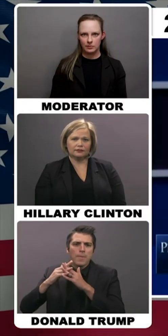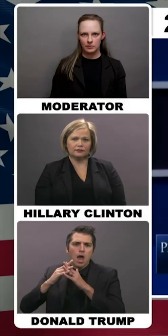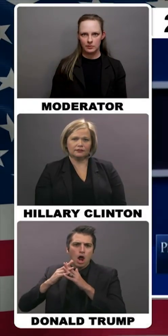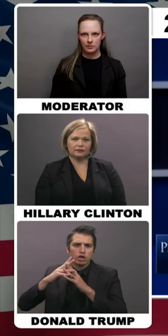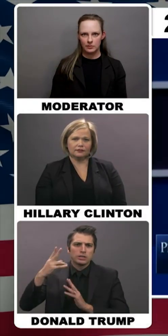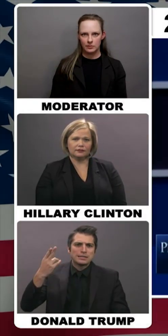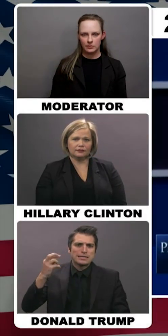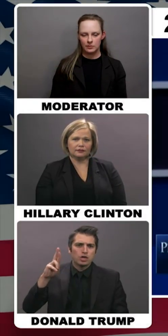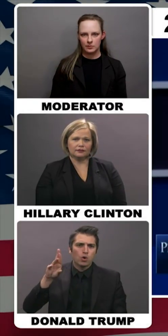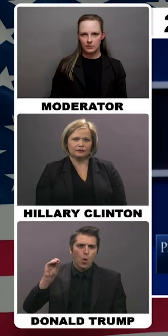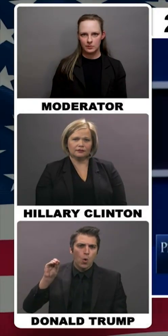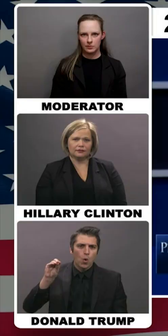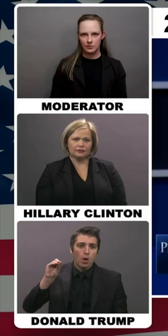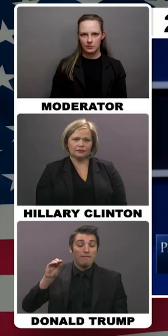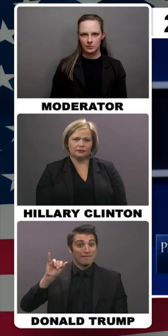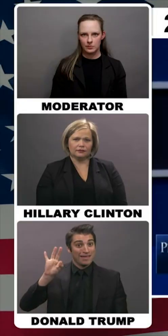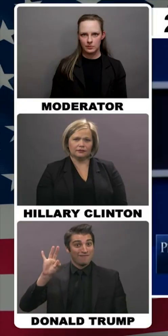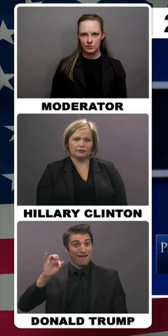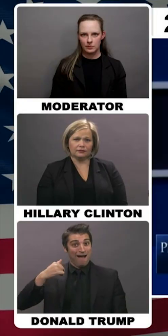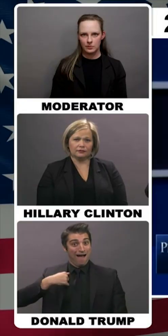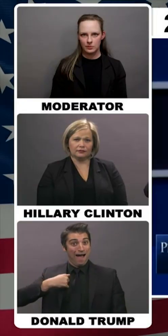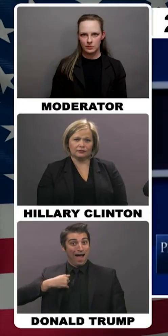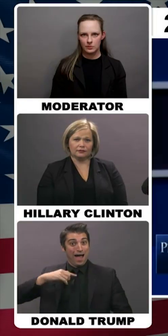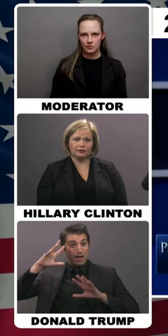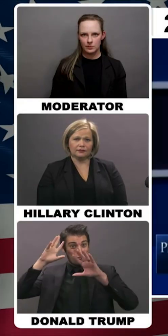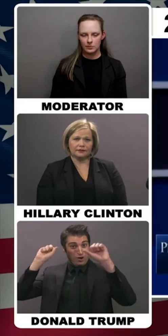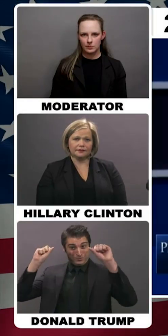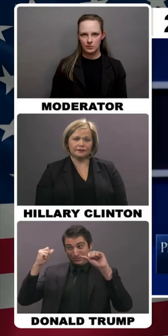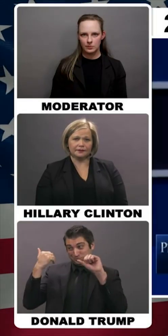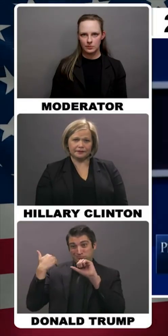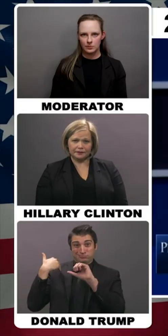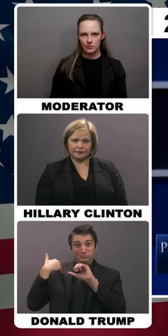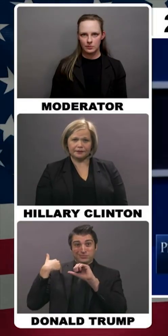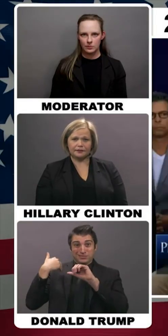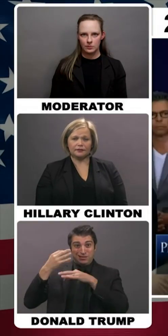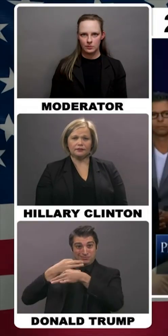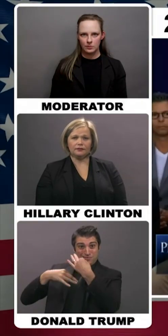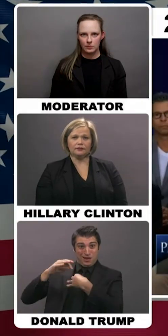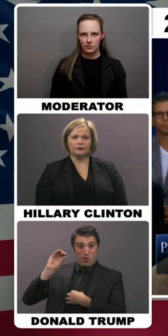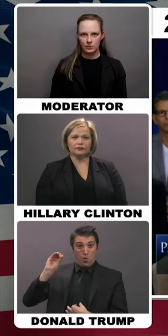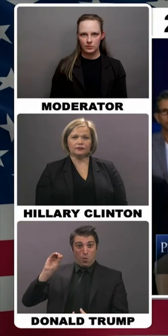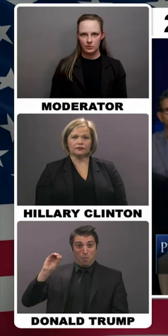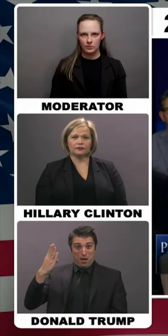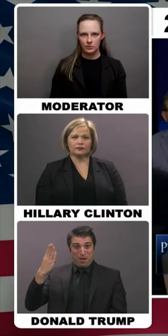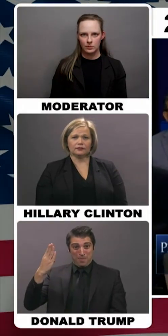he would be alive today. Because unlike her who voted for the war without knowing